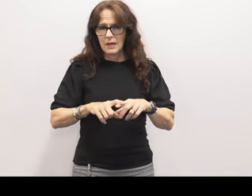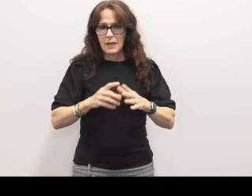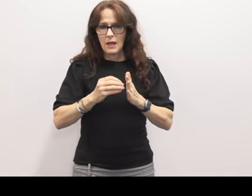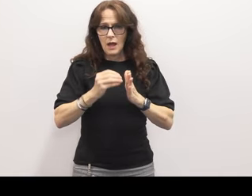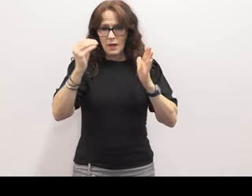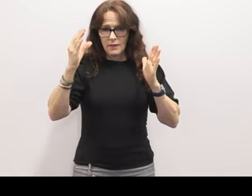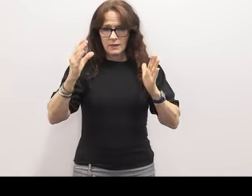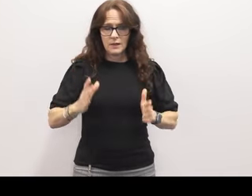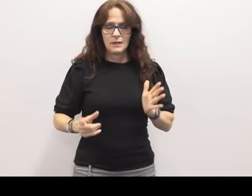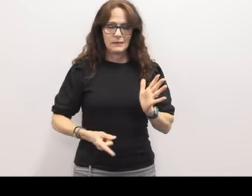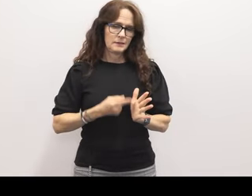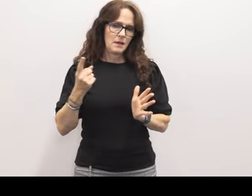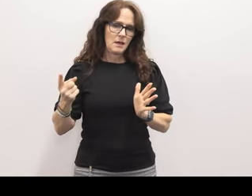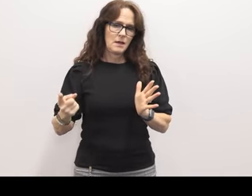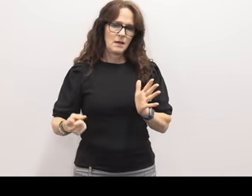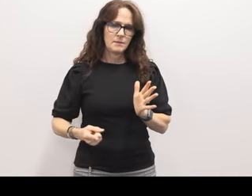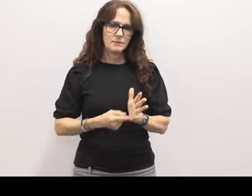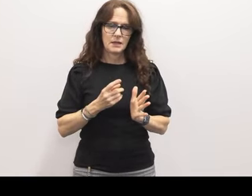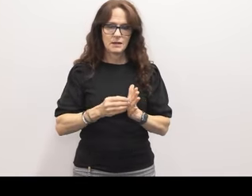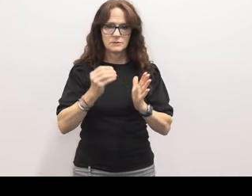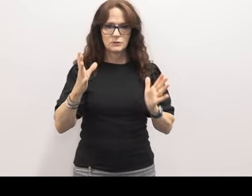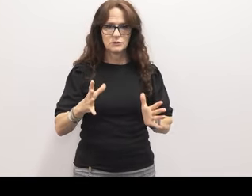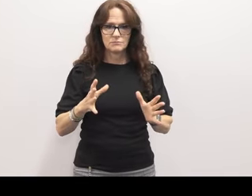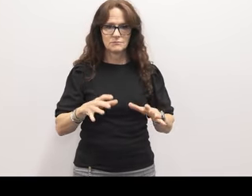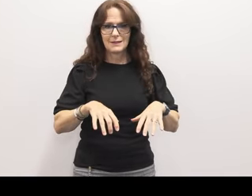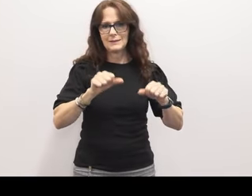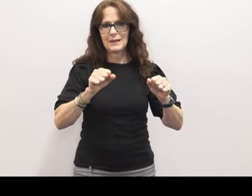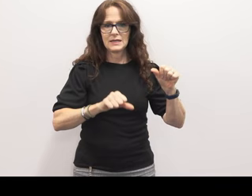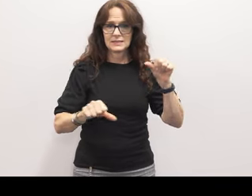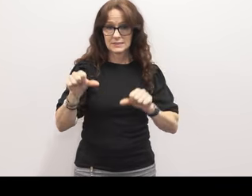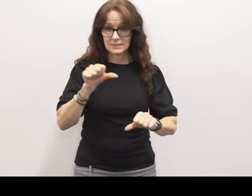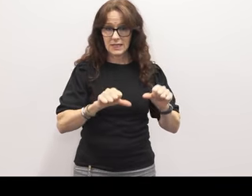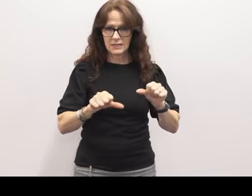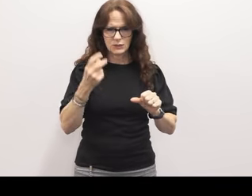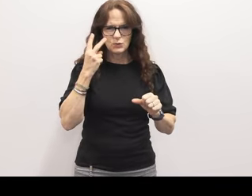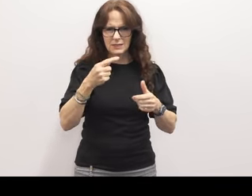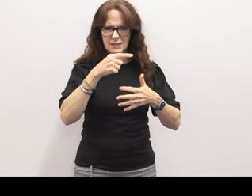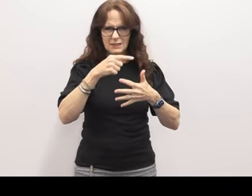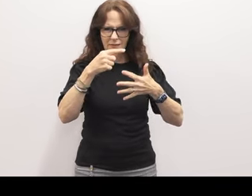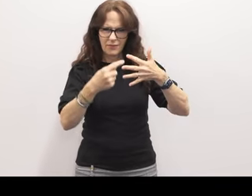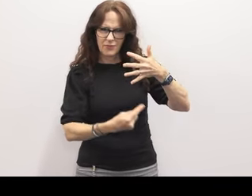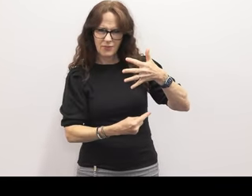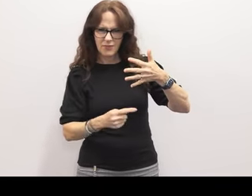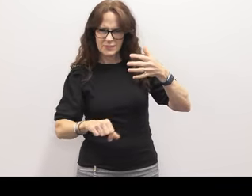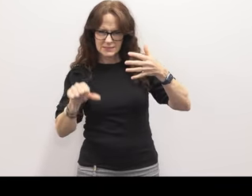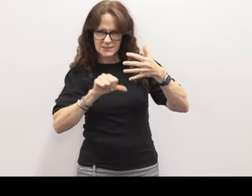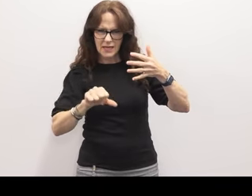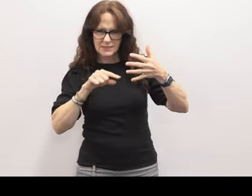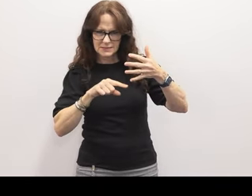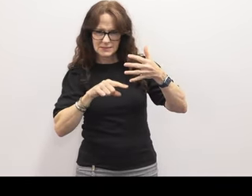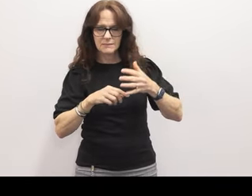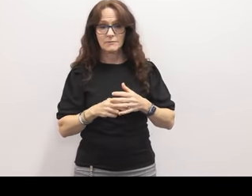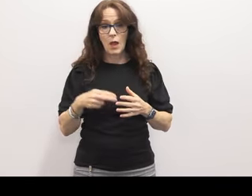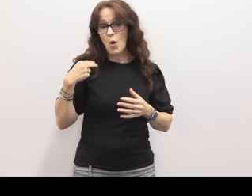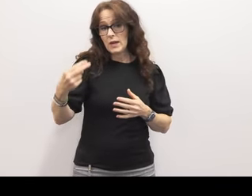sometimes students will take science, as you can see, science is listed there. And then history may be an option for some students.